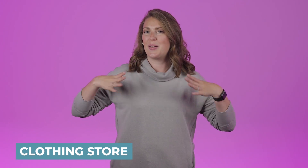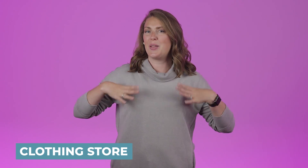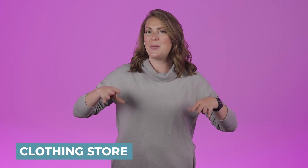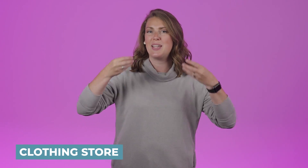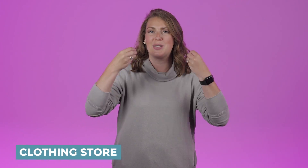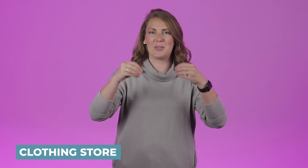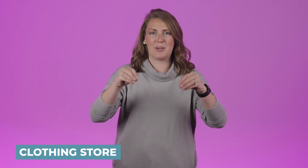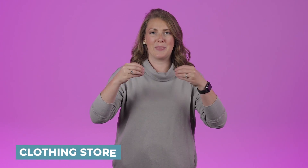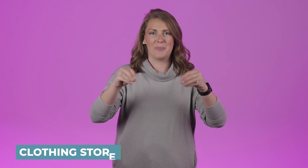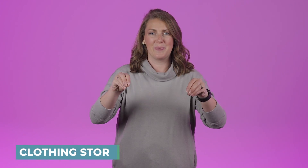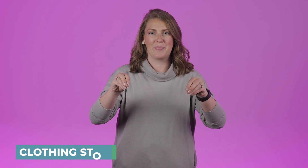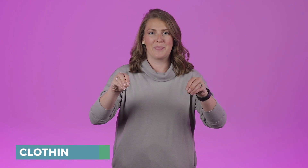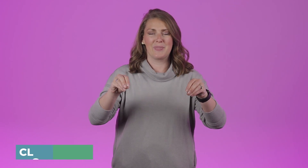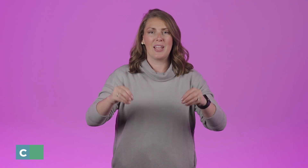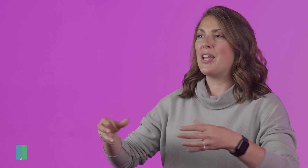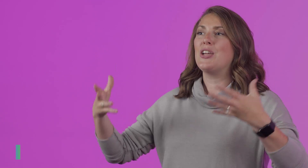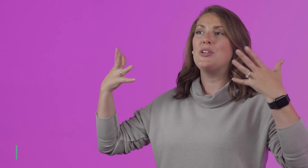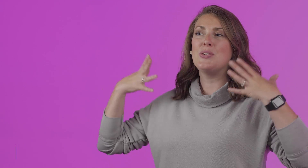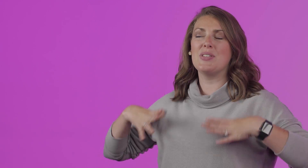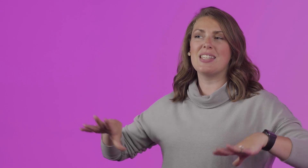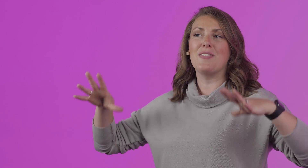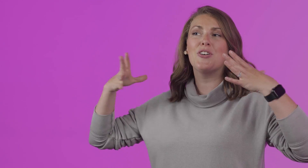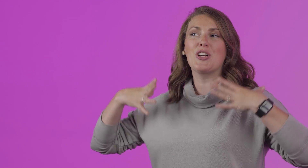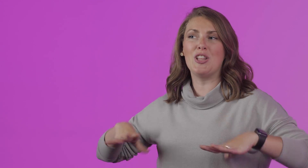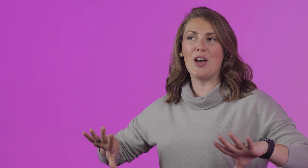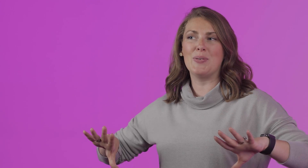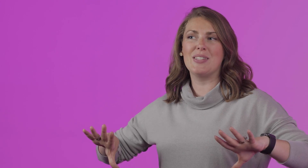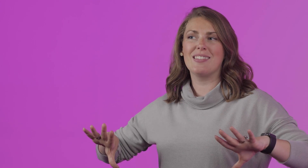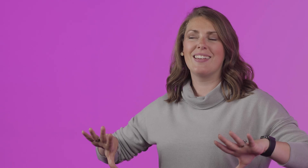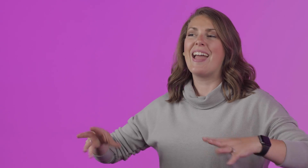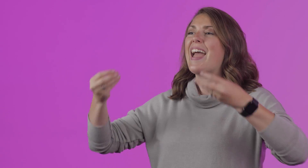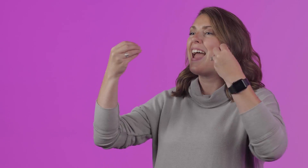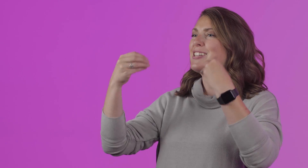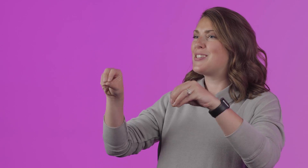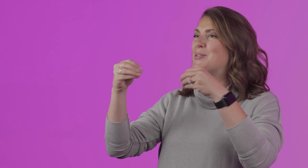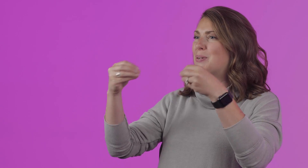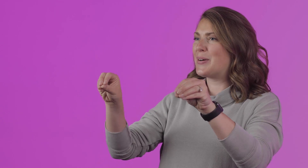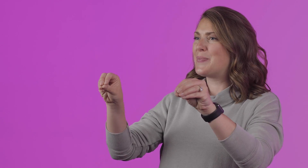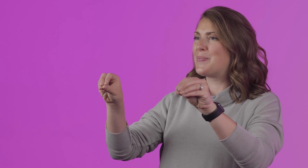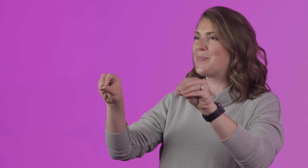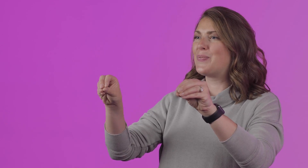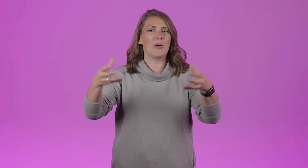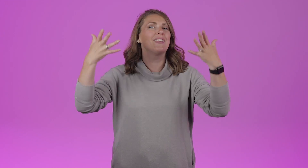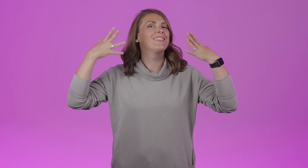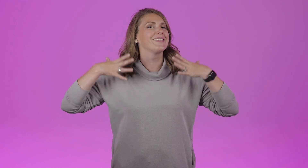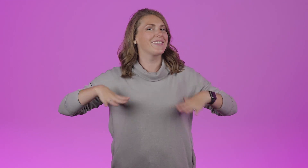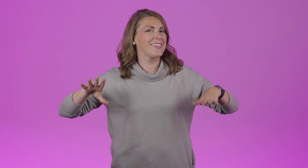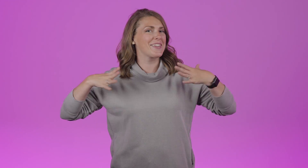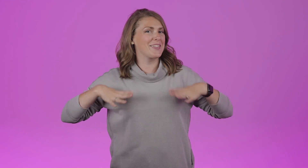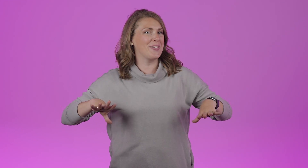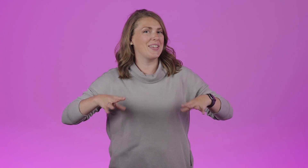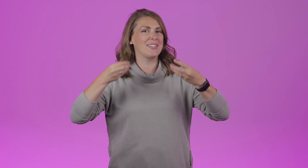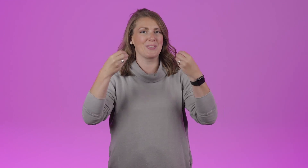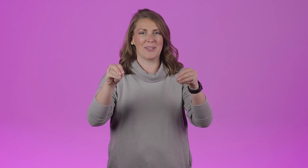clothing store,' you do the sign for clothes and store for 'clothing store.'